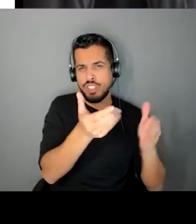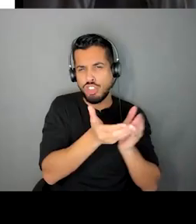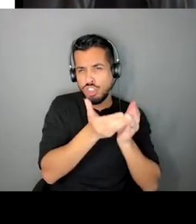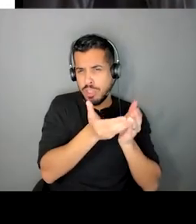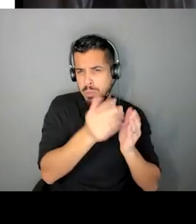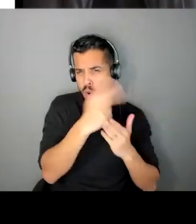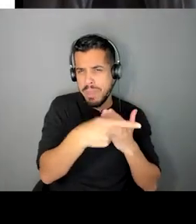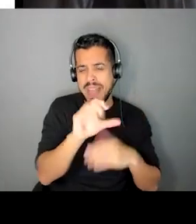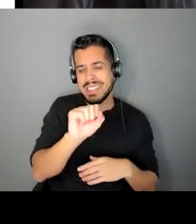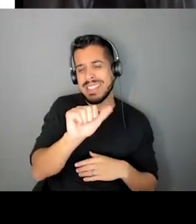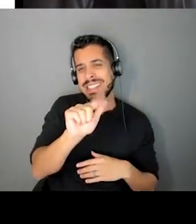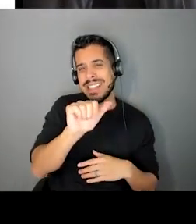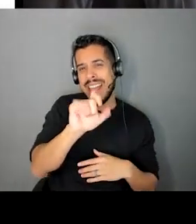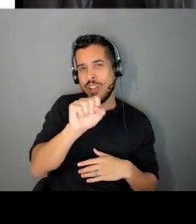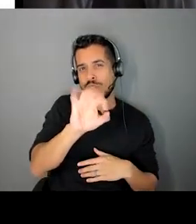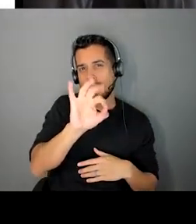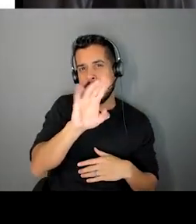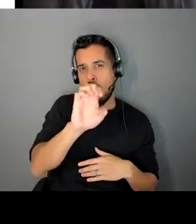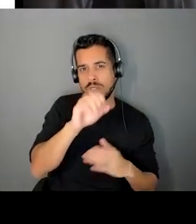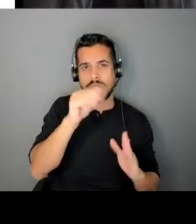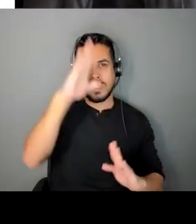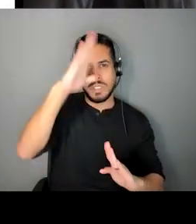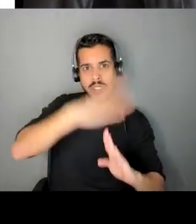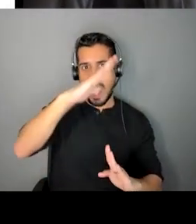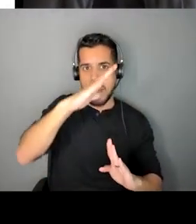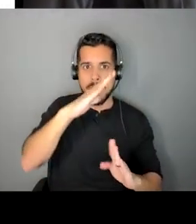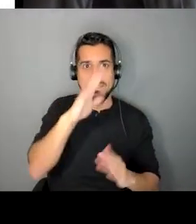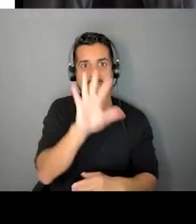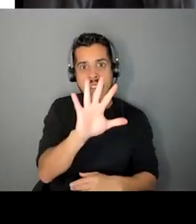Uh... Salesforce is one of the top five largest software companies in the world.